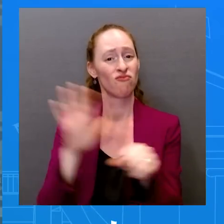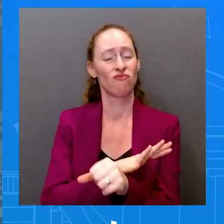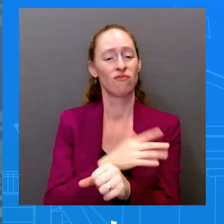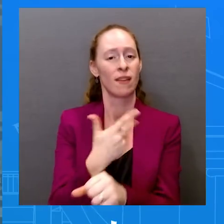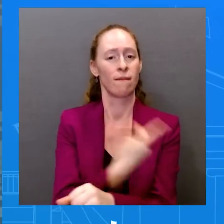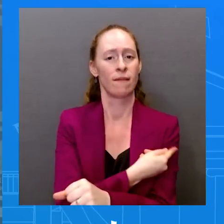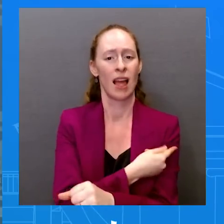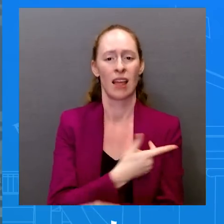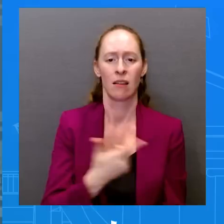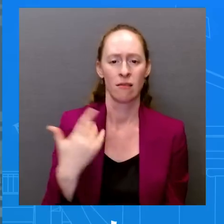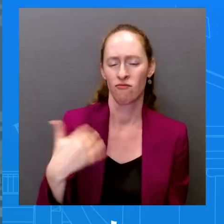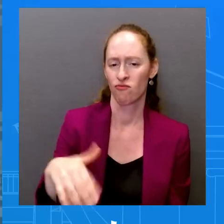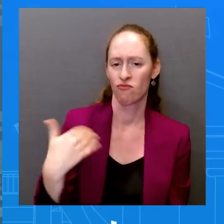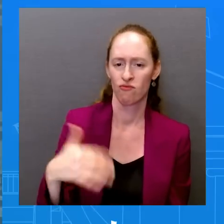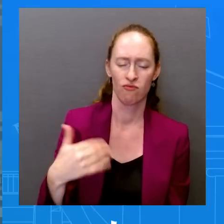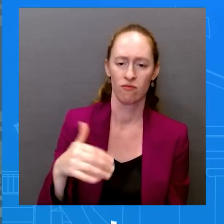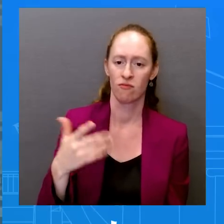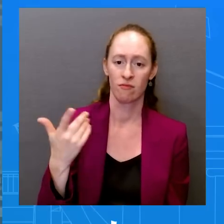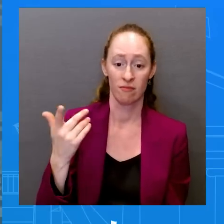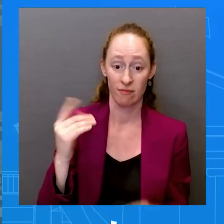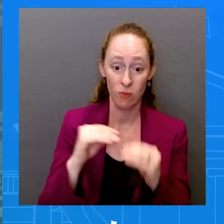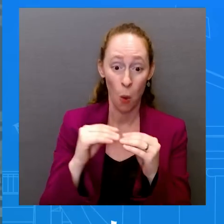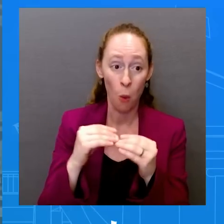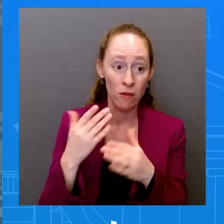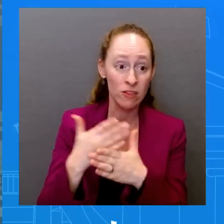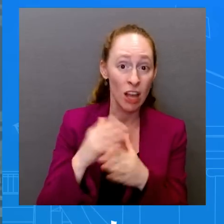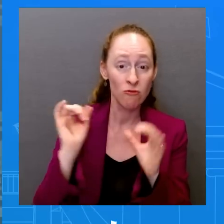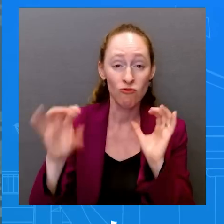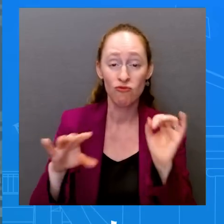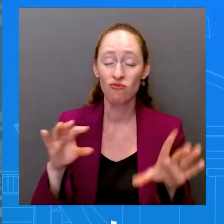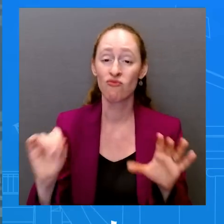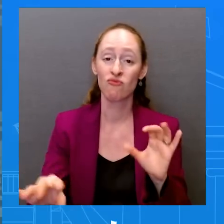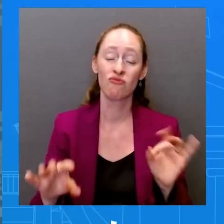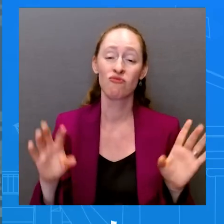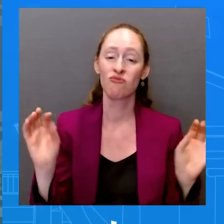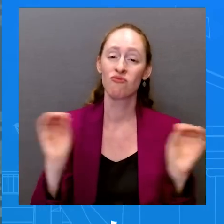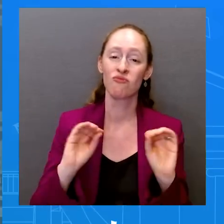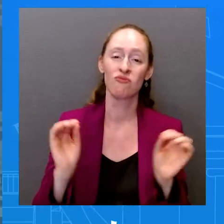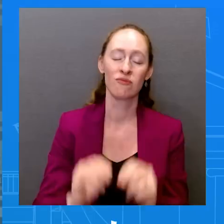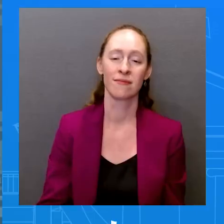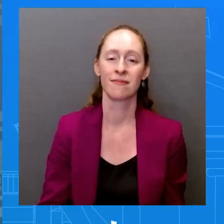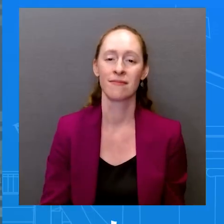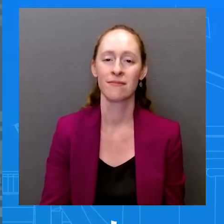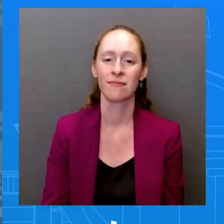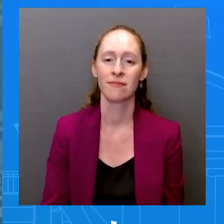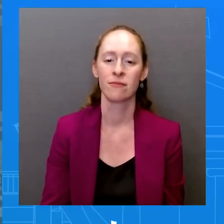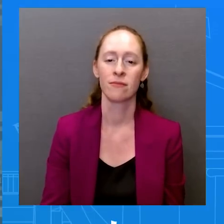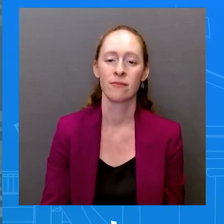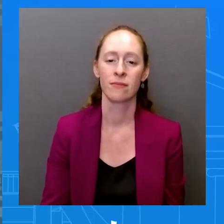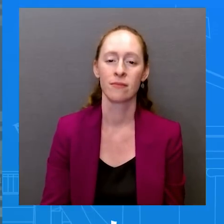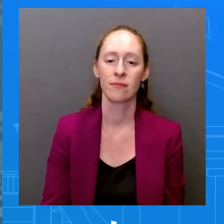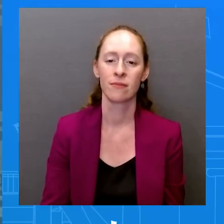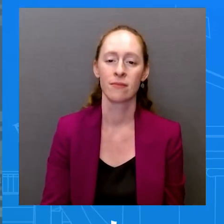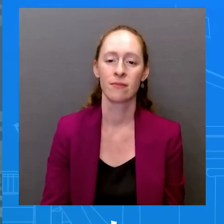What I can say is the President has the ability to work from anywhere. That is the President's --